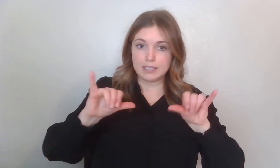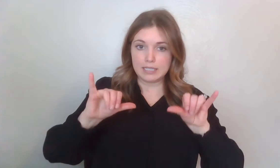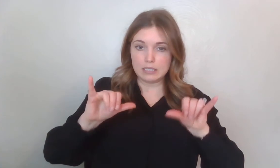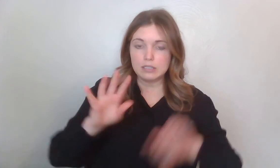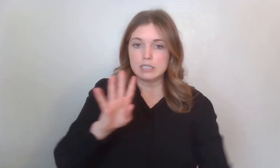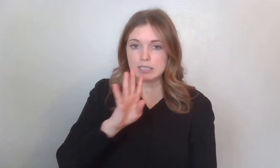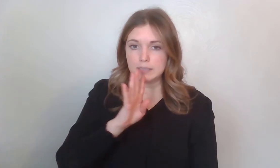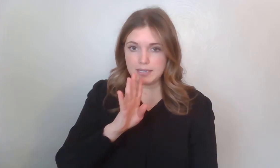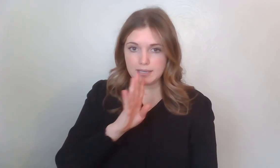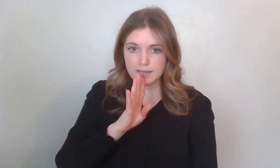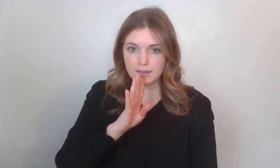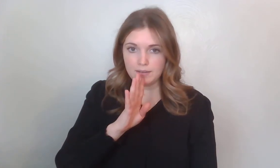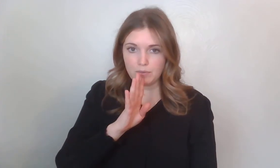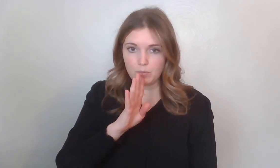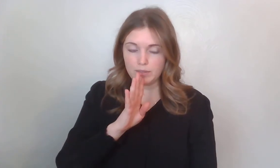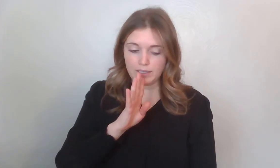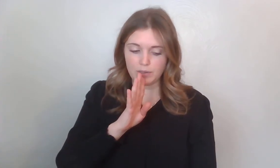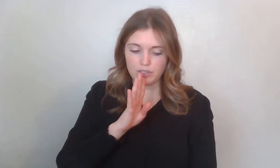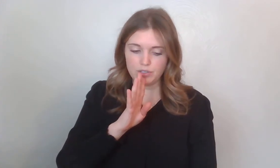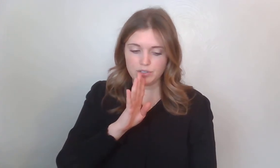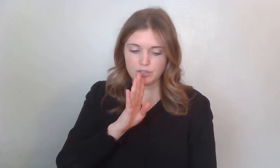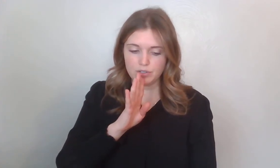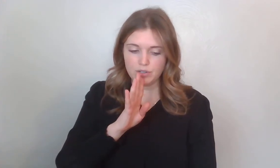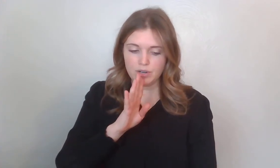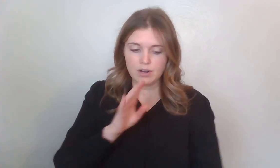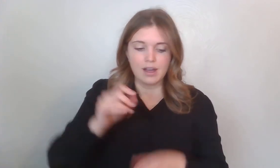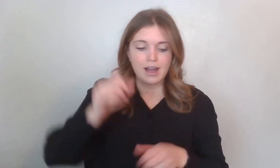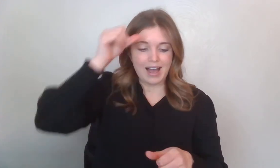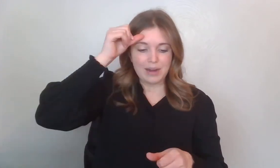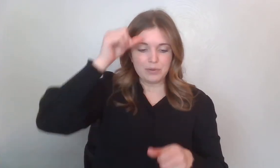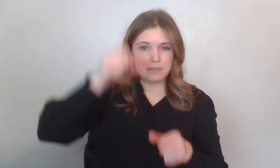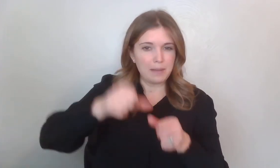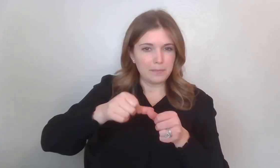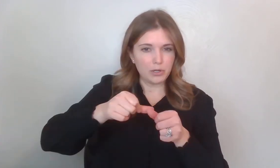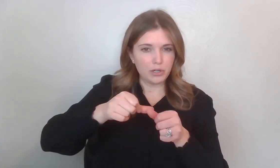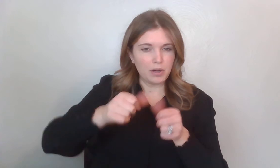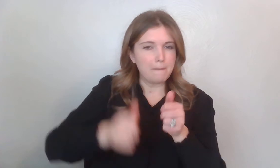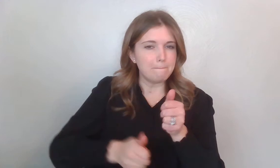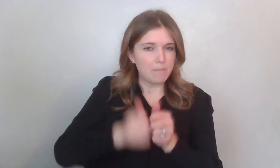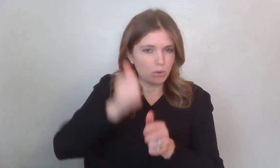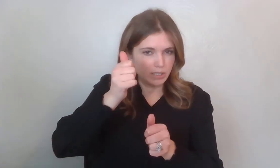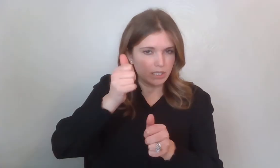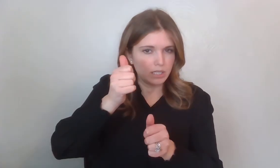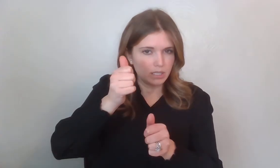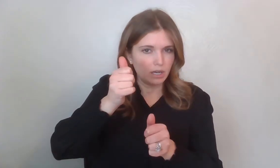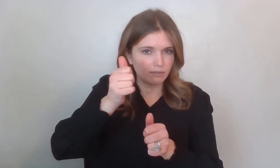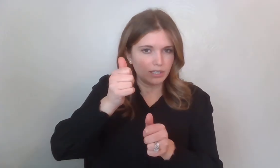still speaking one language. I REMEMBER MOST of it.